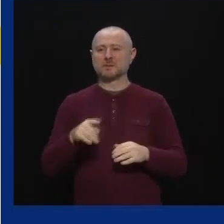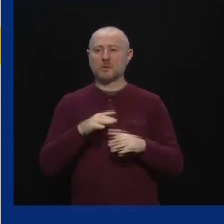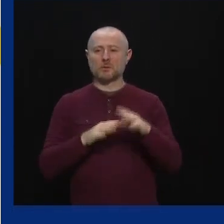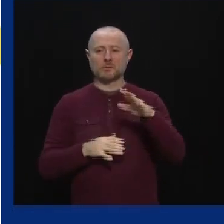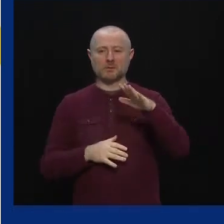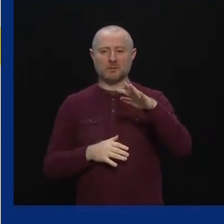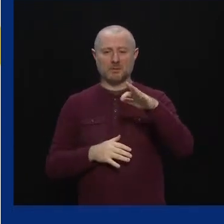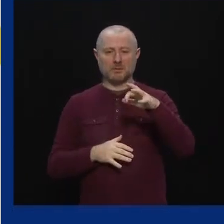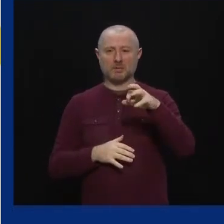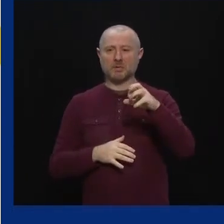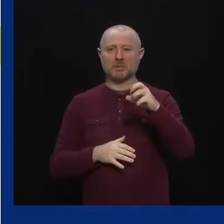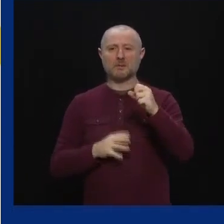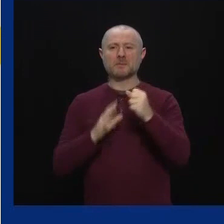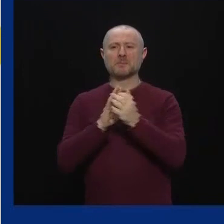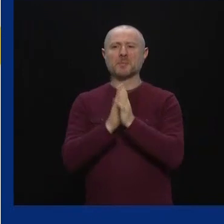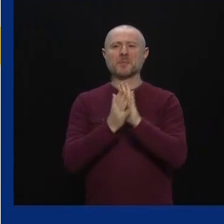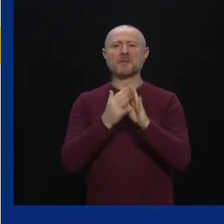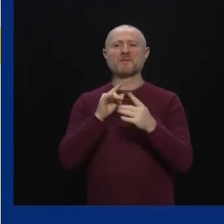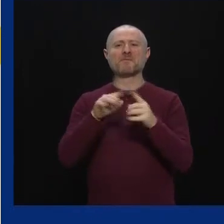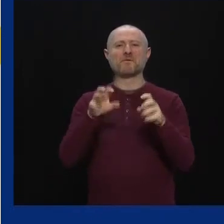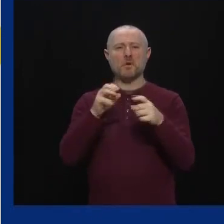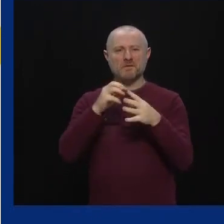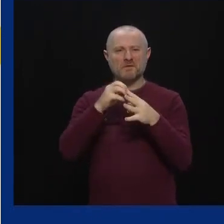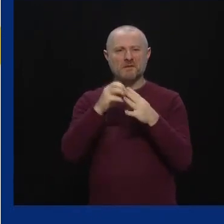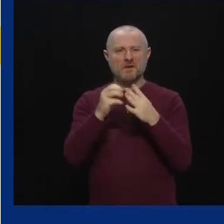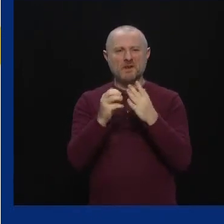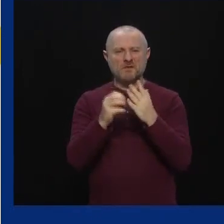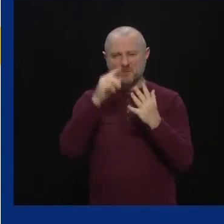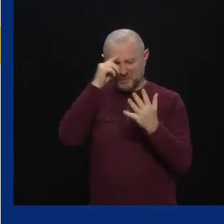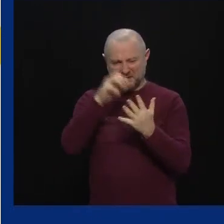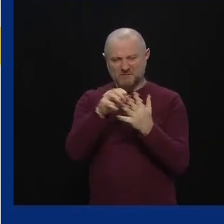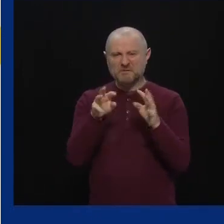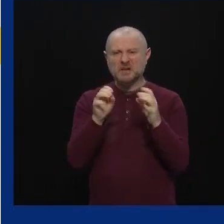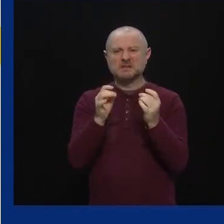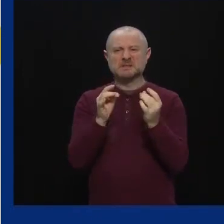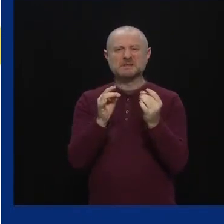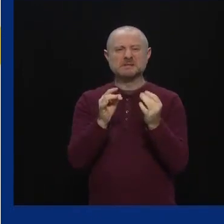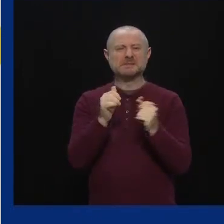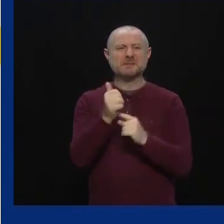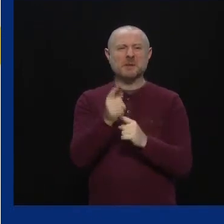35, NEGATIVE 30. THESE ARE THE TYPES OF TEMPS WHERE FROSTBITE BECOMES A REAL